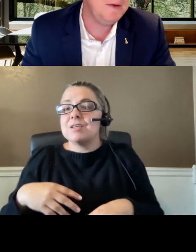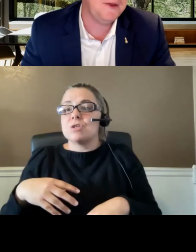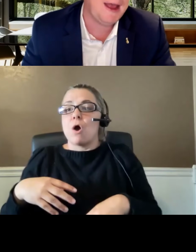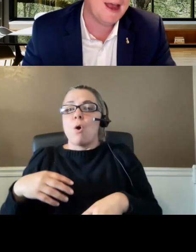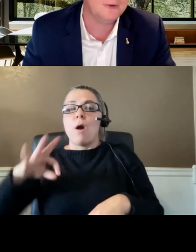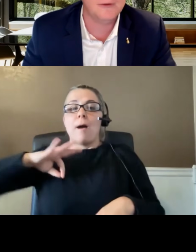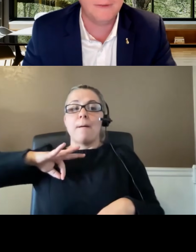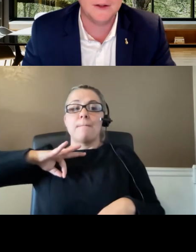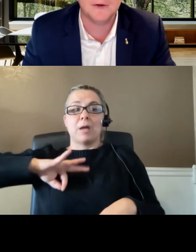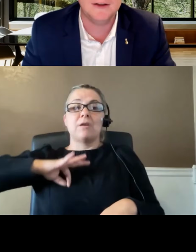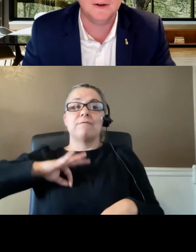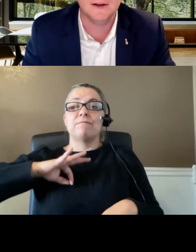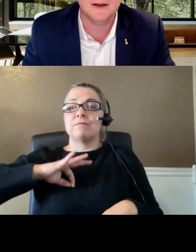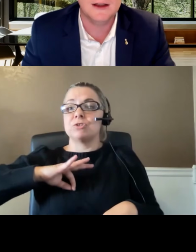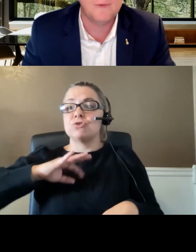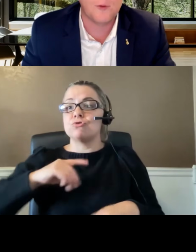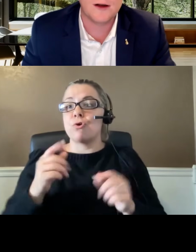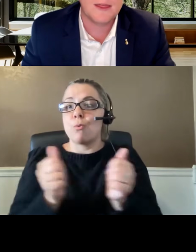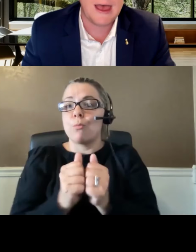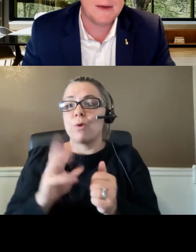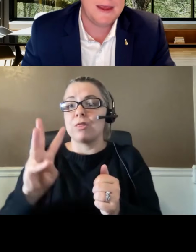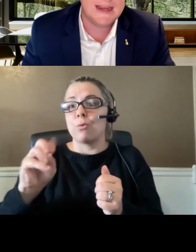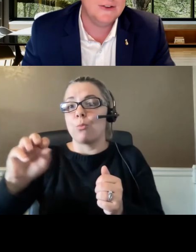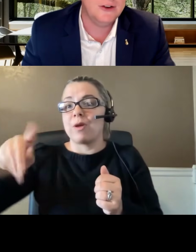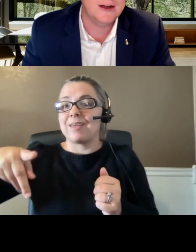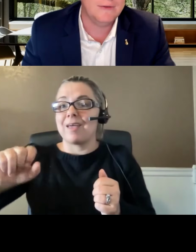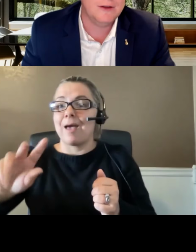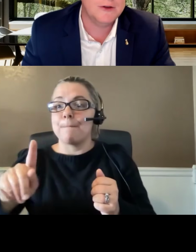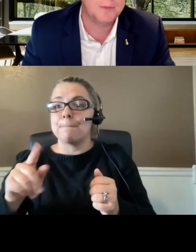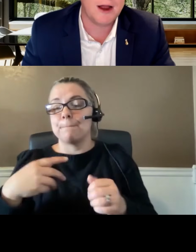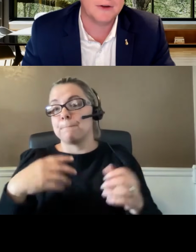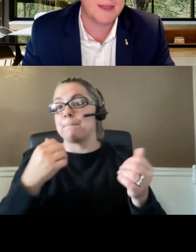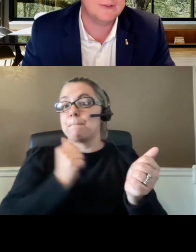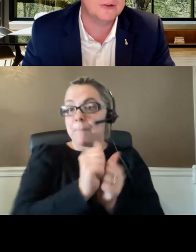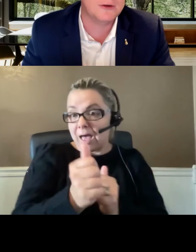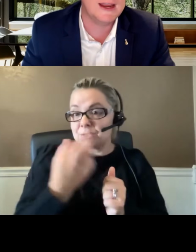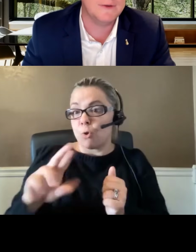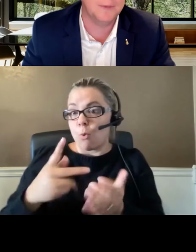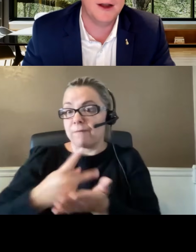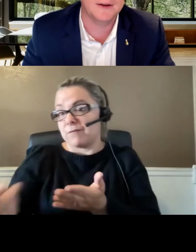you either pass or fail a criterion for that page of your product or that screen of your product.